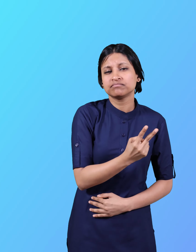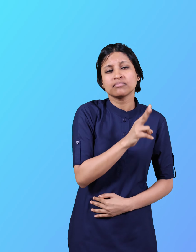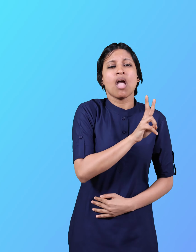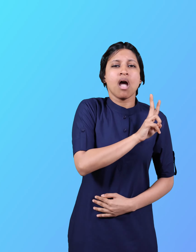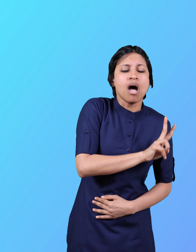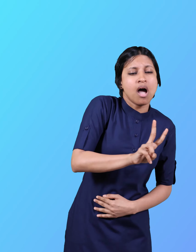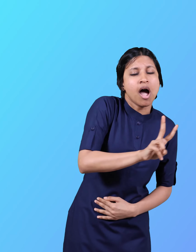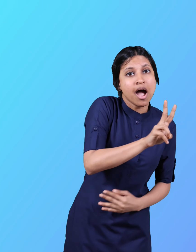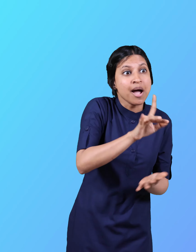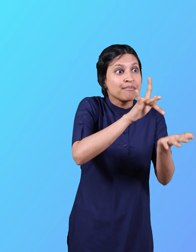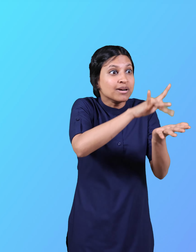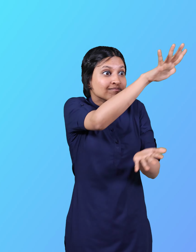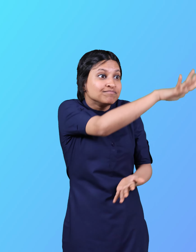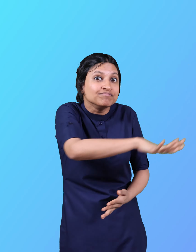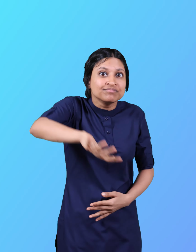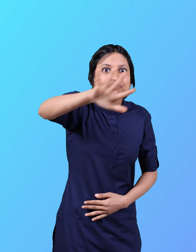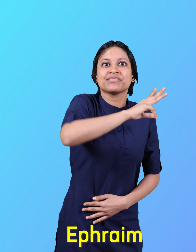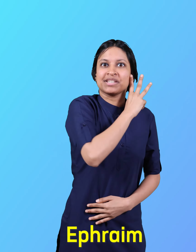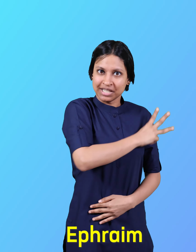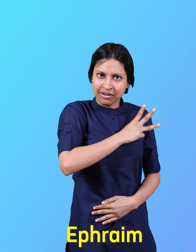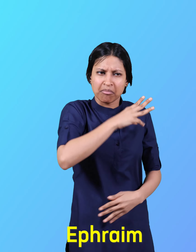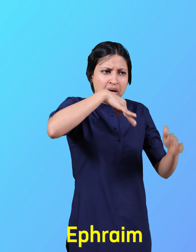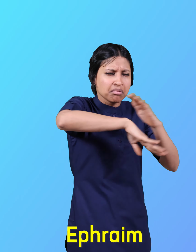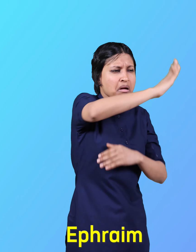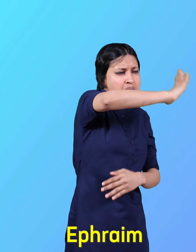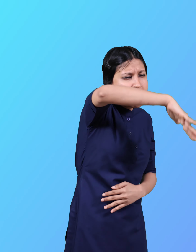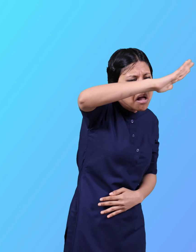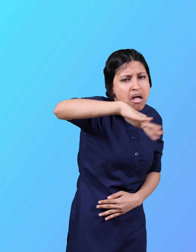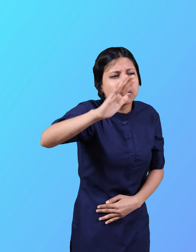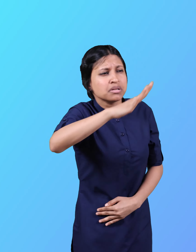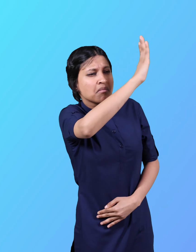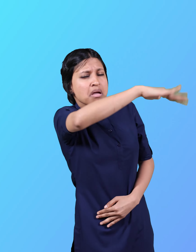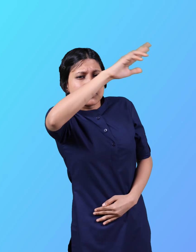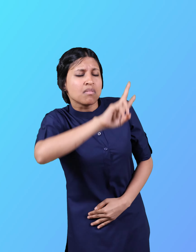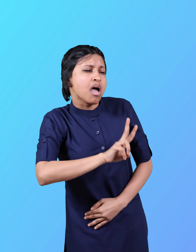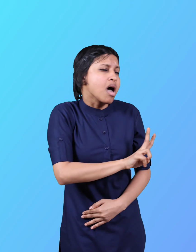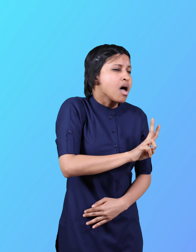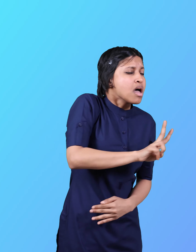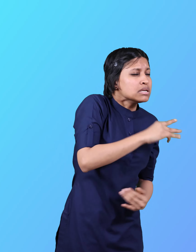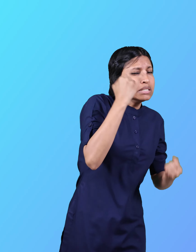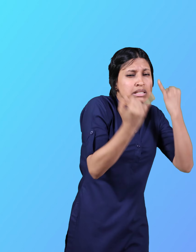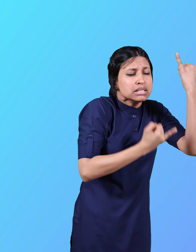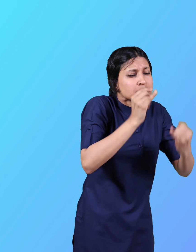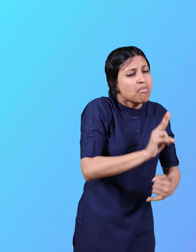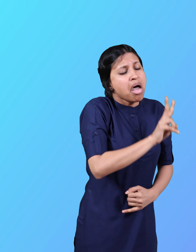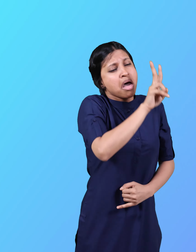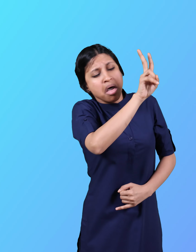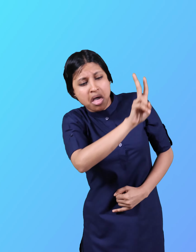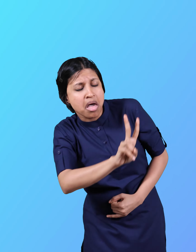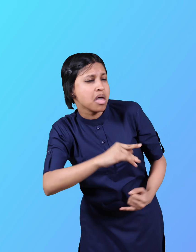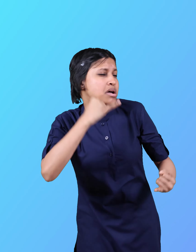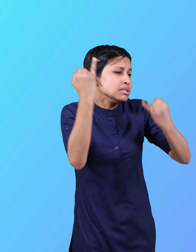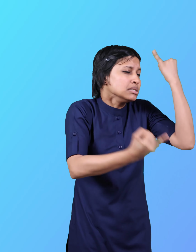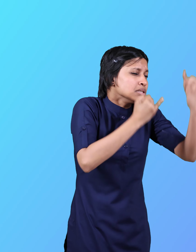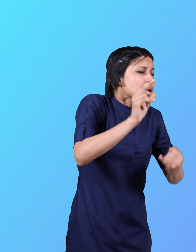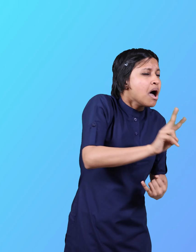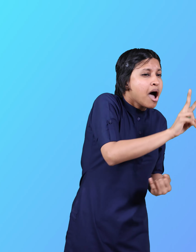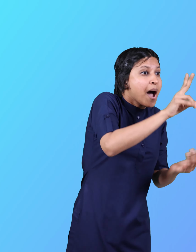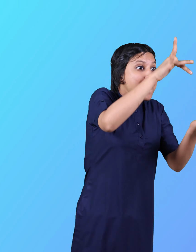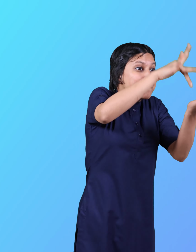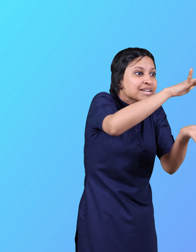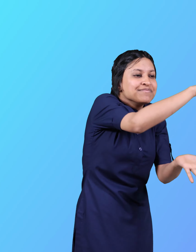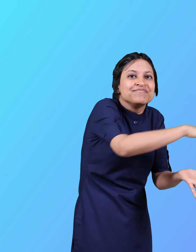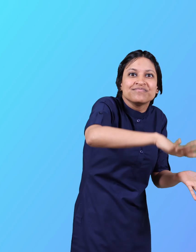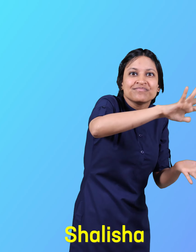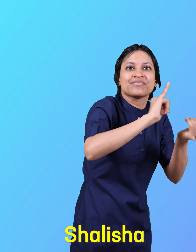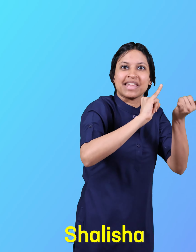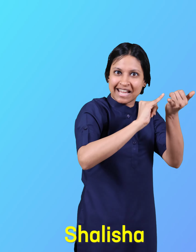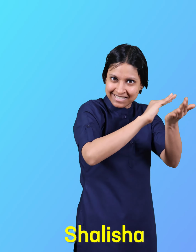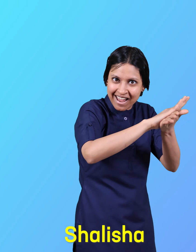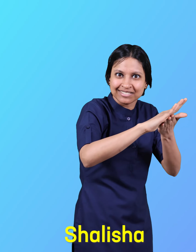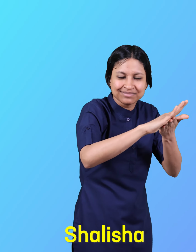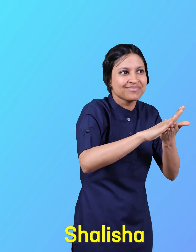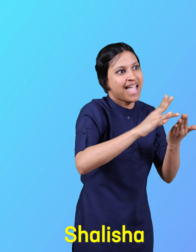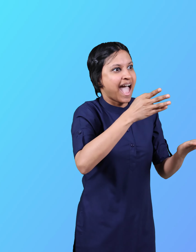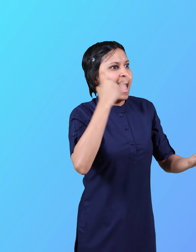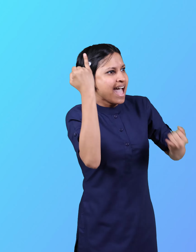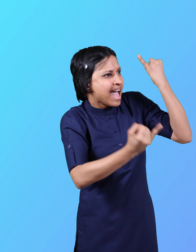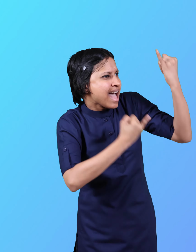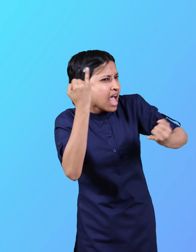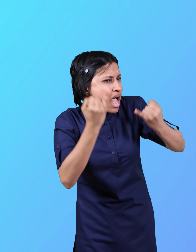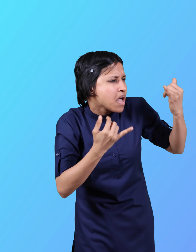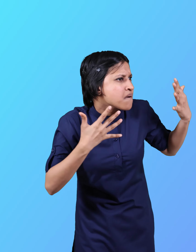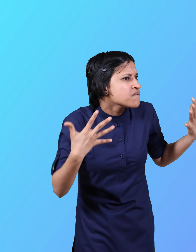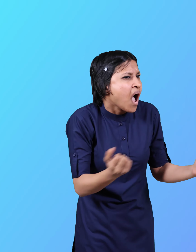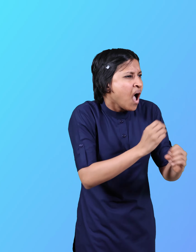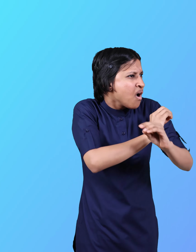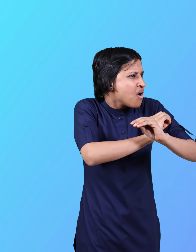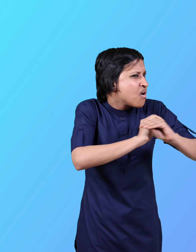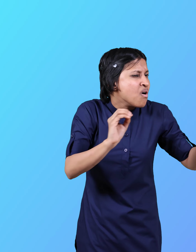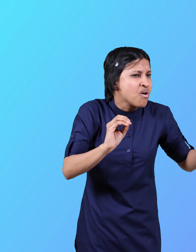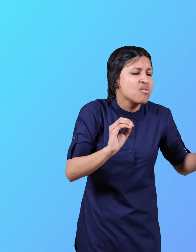Saul walked through the hills of Ephraim and through the area around Shalisha. But Saul and the servant could not find Kish’s donkeys.